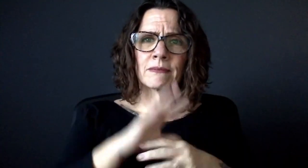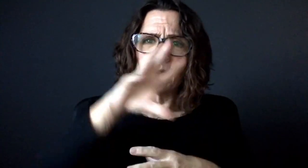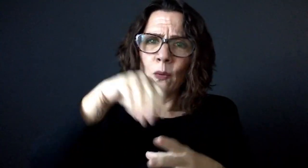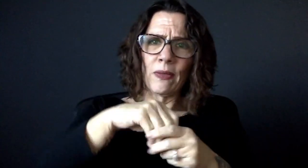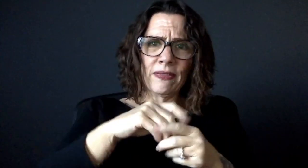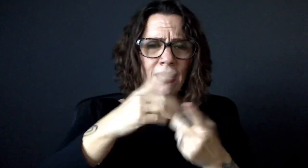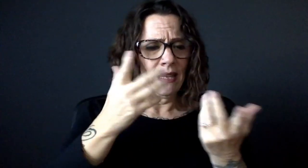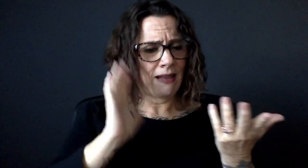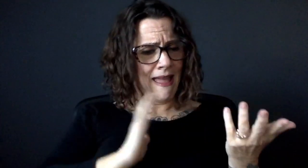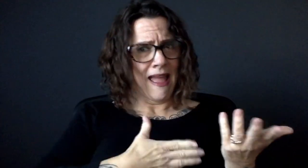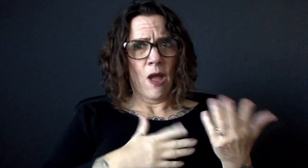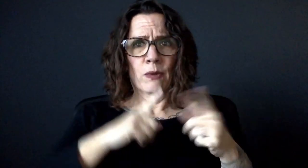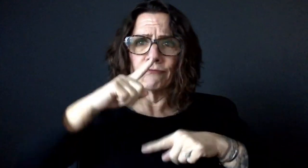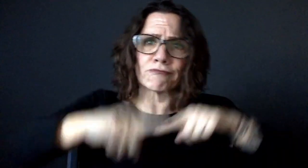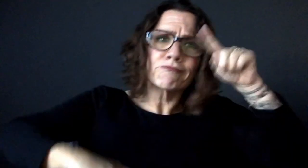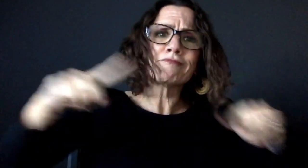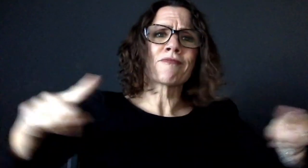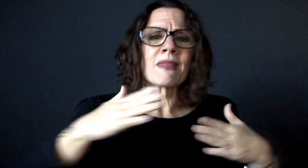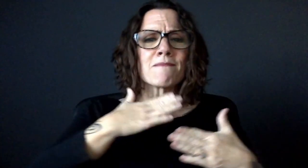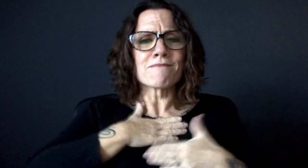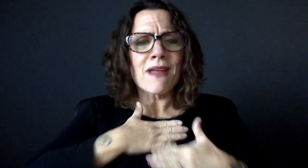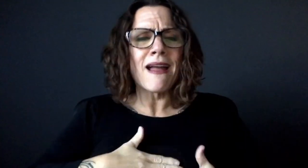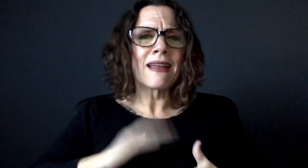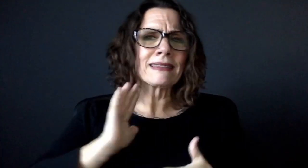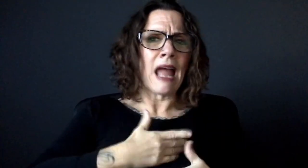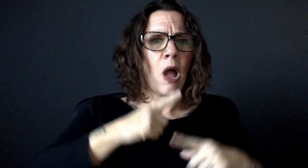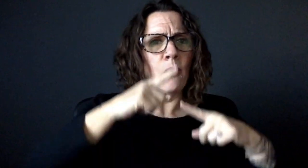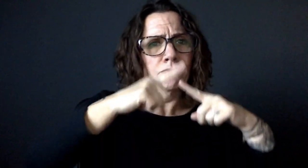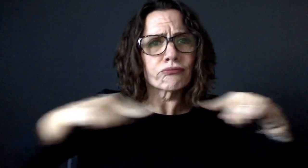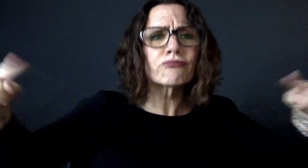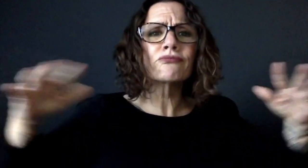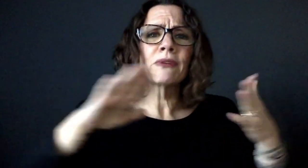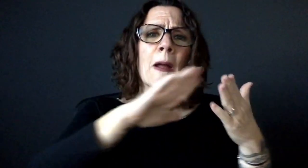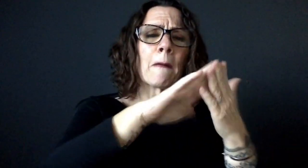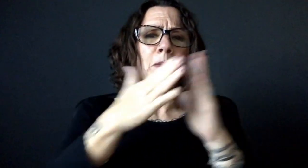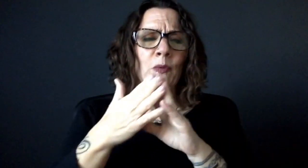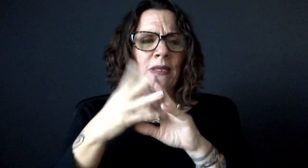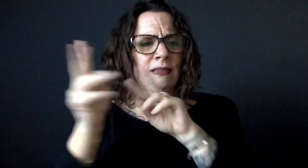within which our various bodies and multiple communities